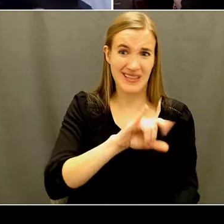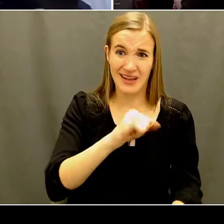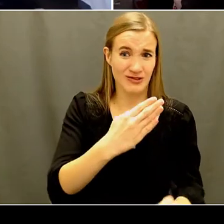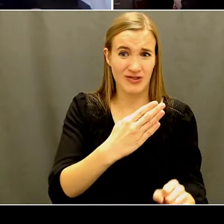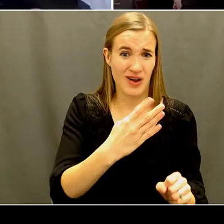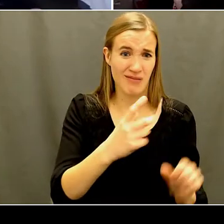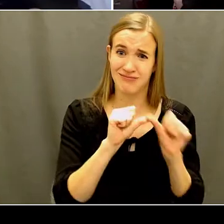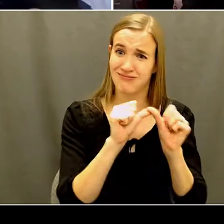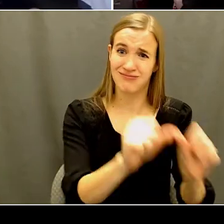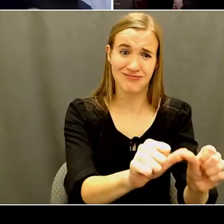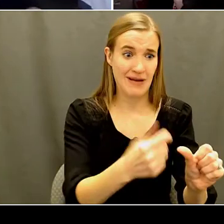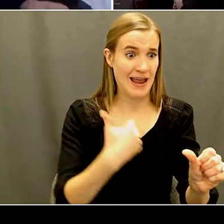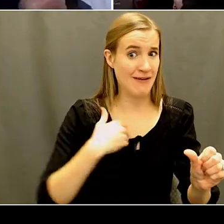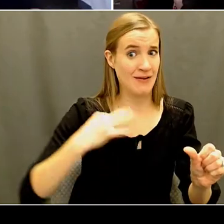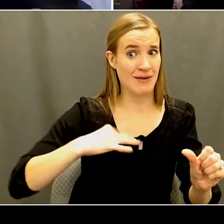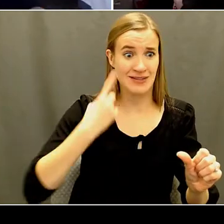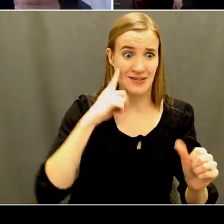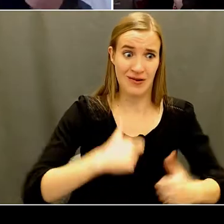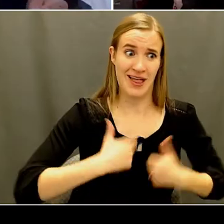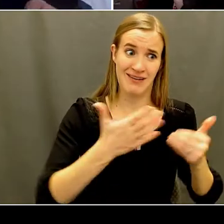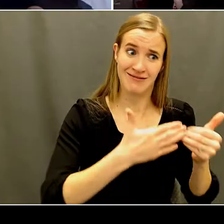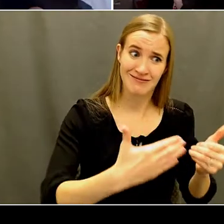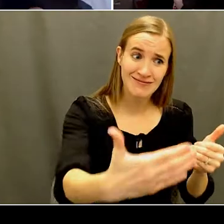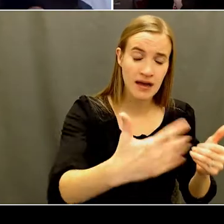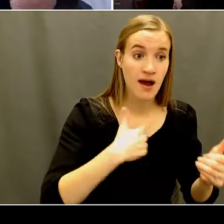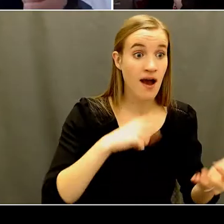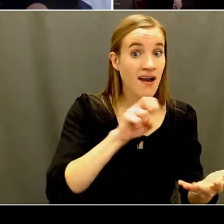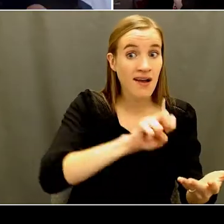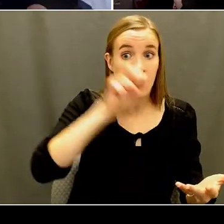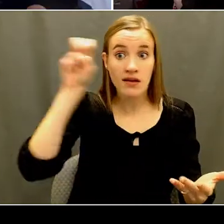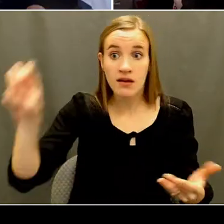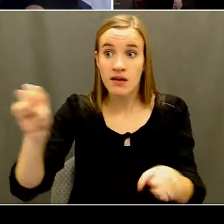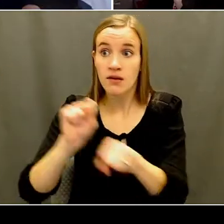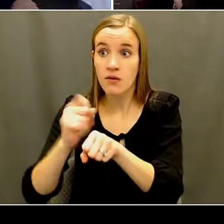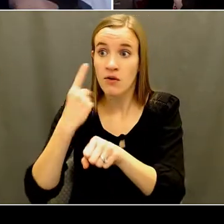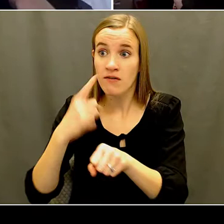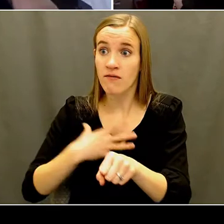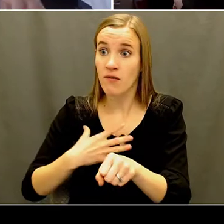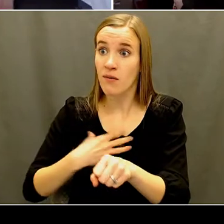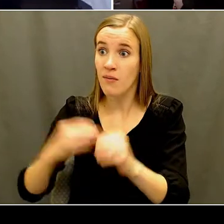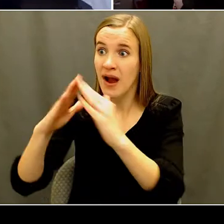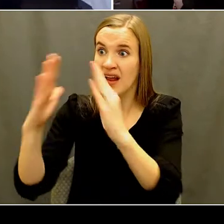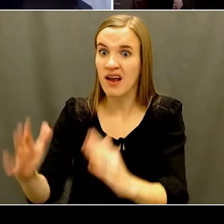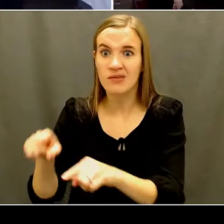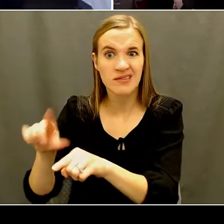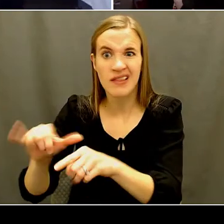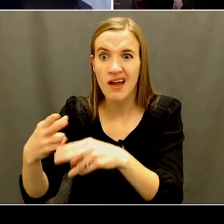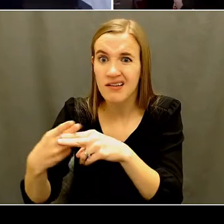guaranteed job, guaranteed salary with benefits, to go work for the White House